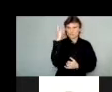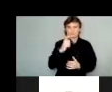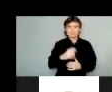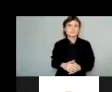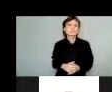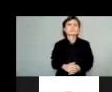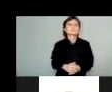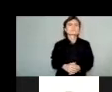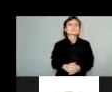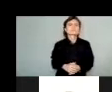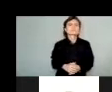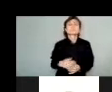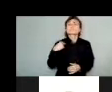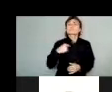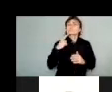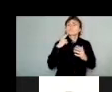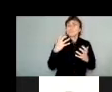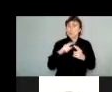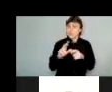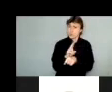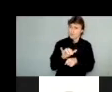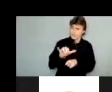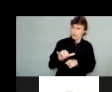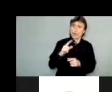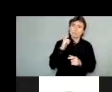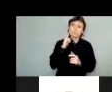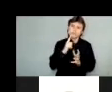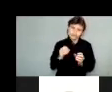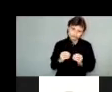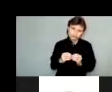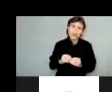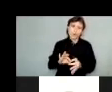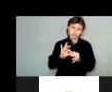We intend to use this process for the purpose of community engagement in the same way and